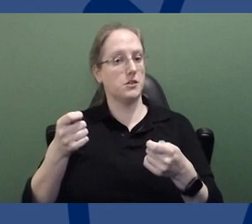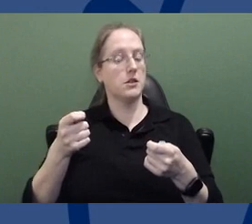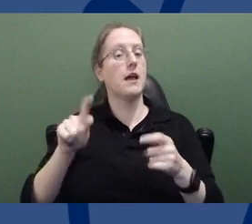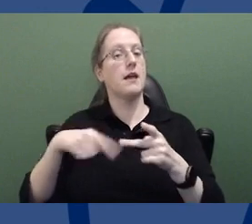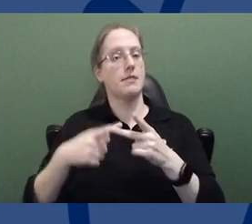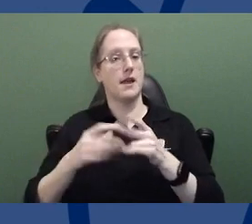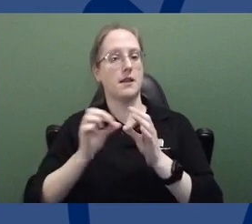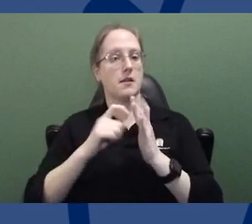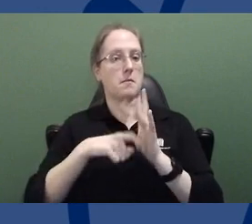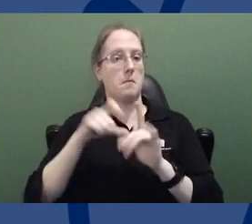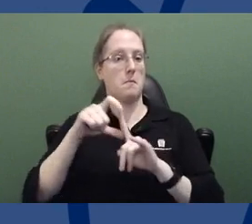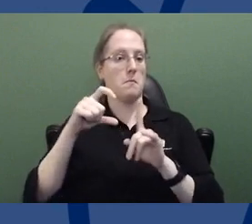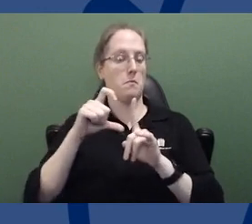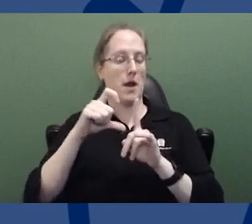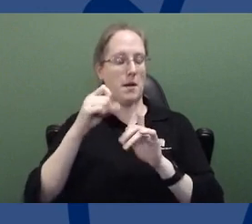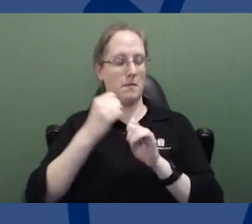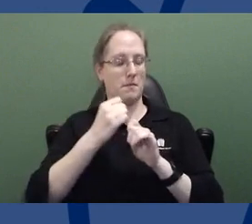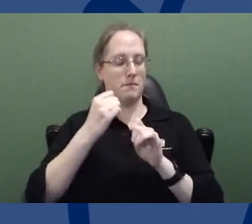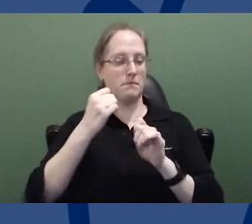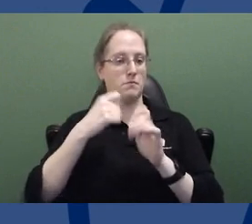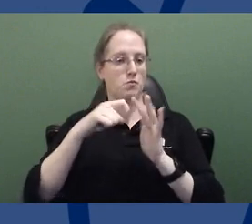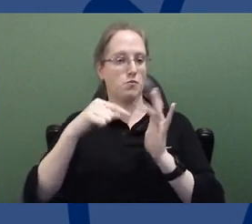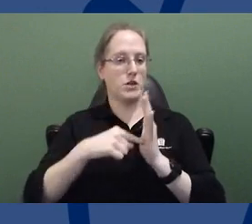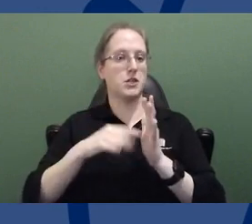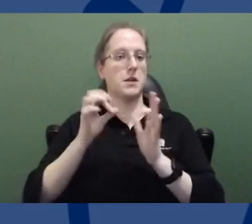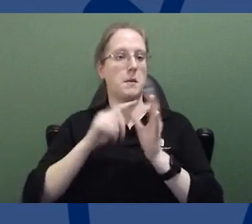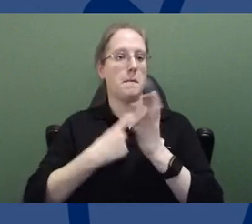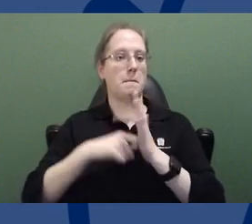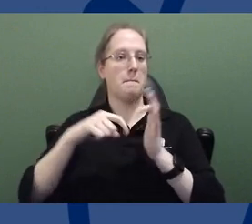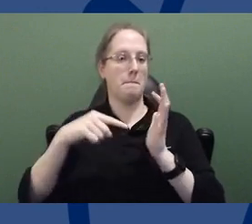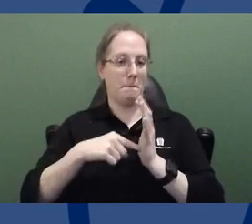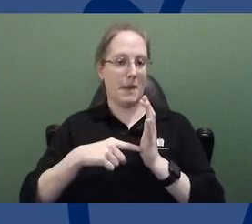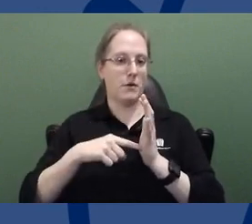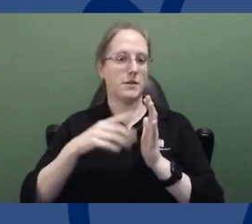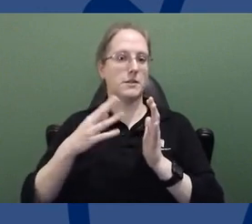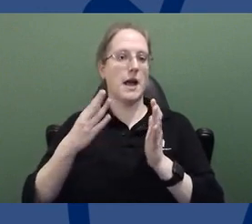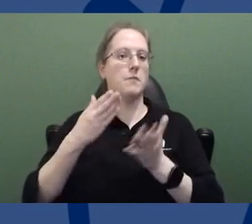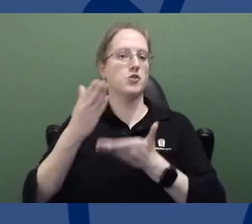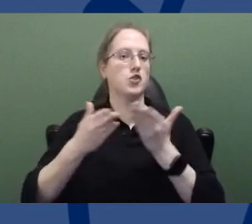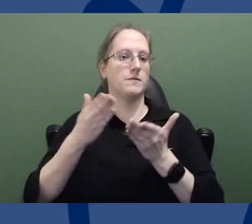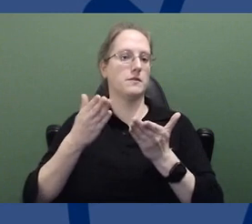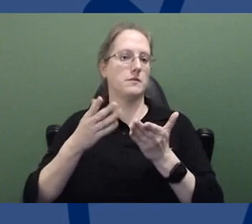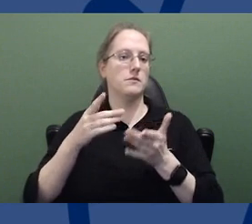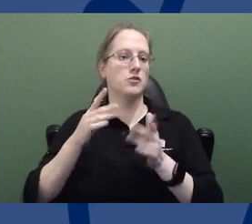Director Service NSW for Business and then we will have our panel who I will introduce